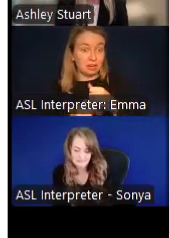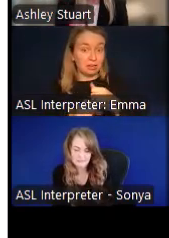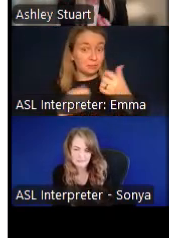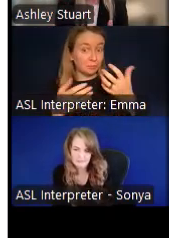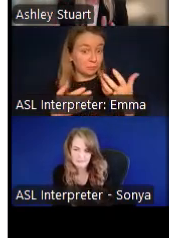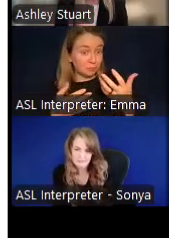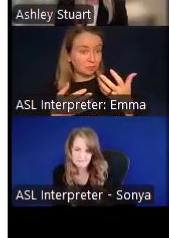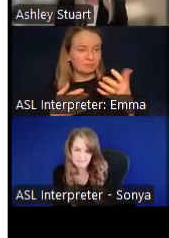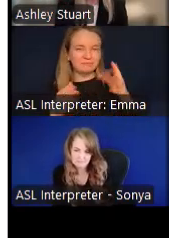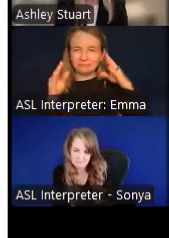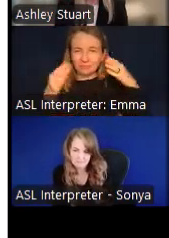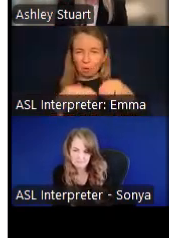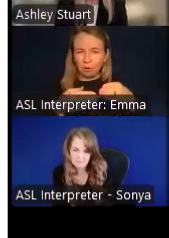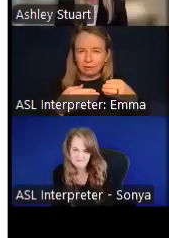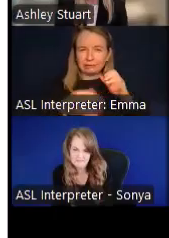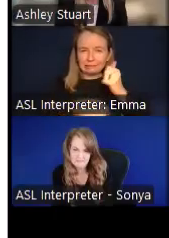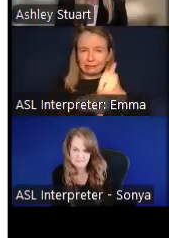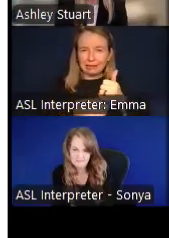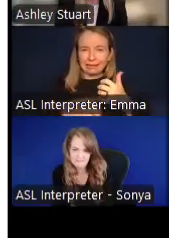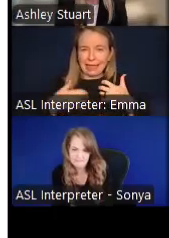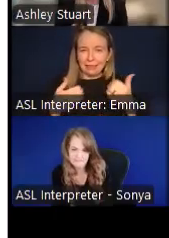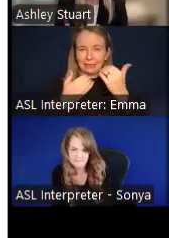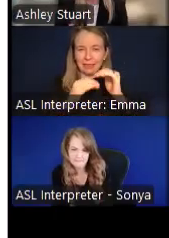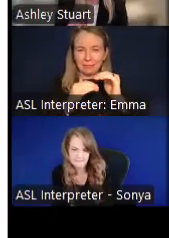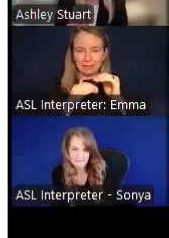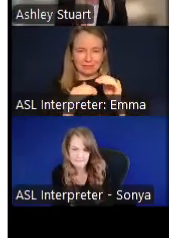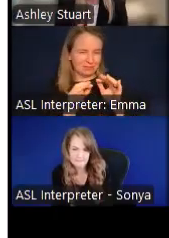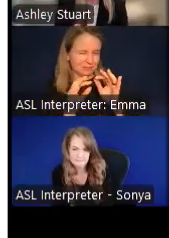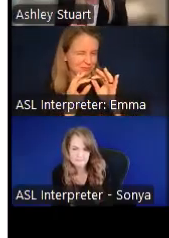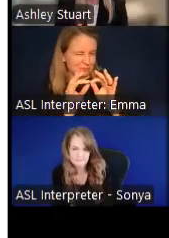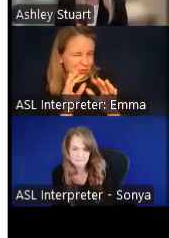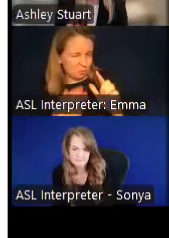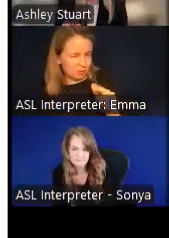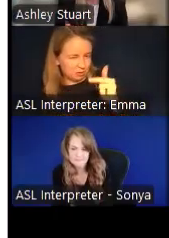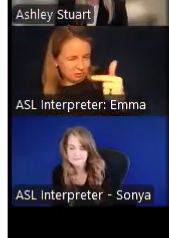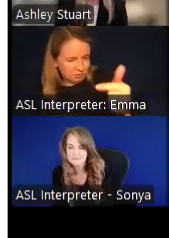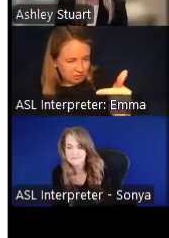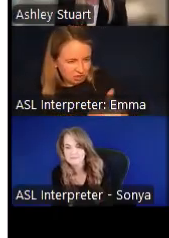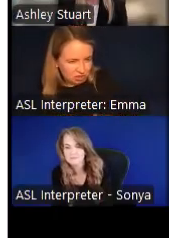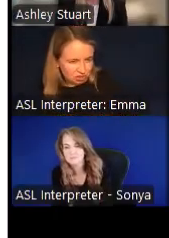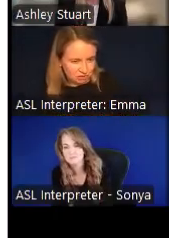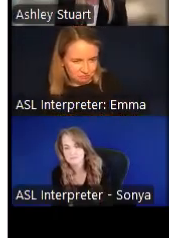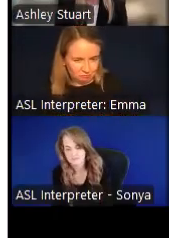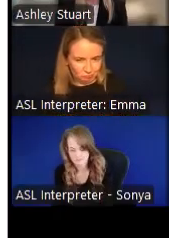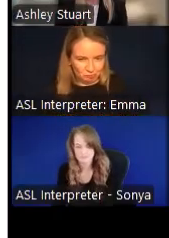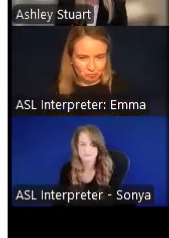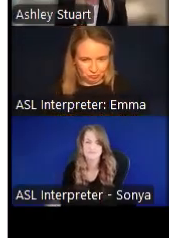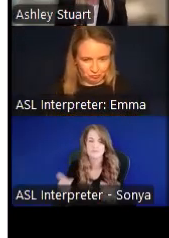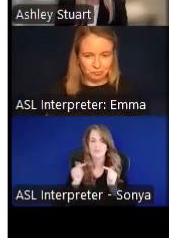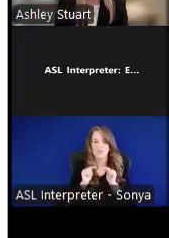focusing on setting healthy limits, so having really clear, consistent, age appropriate boundaries,